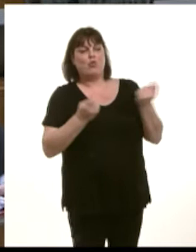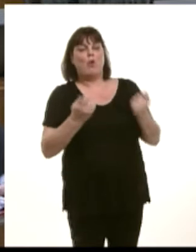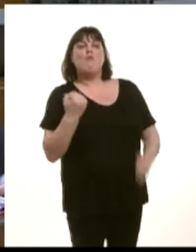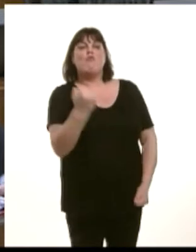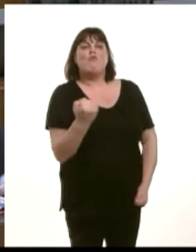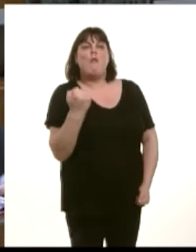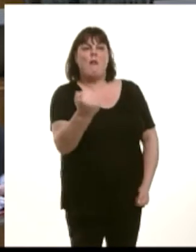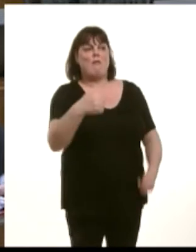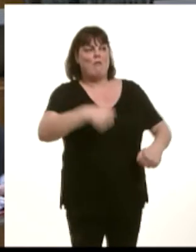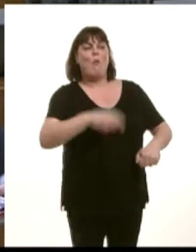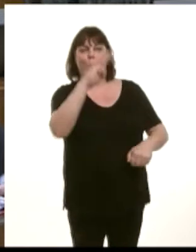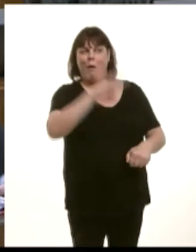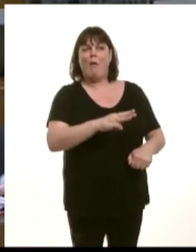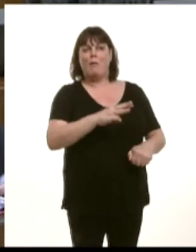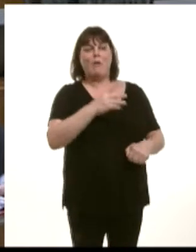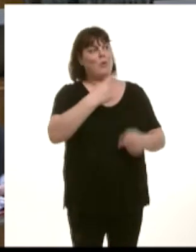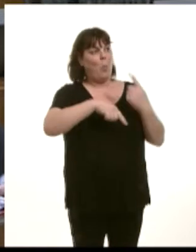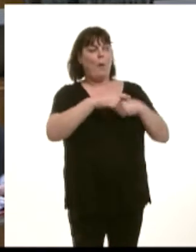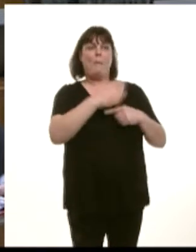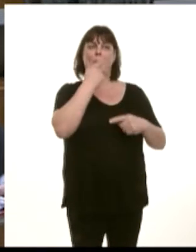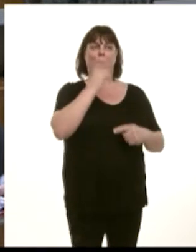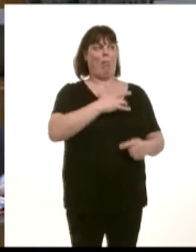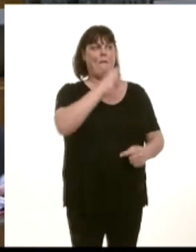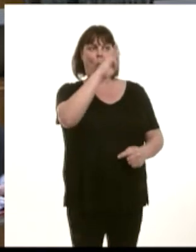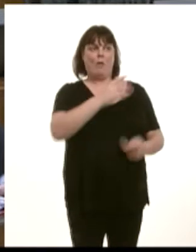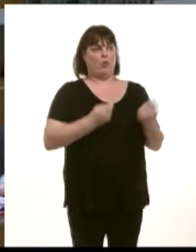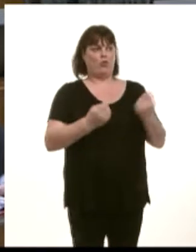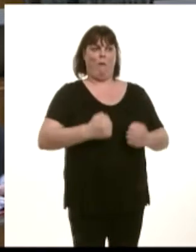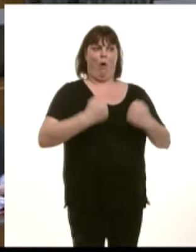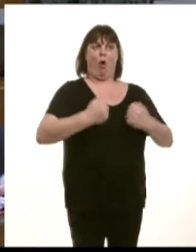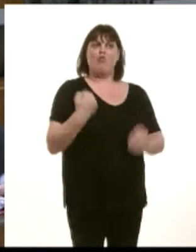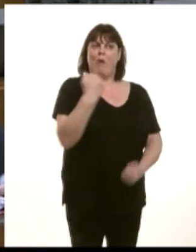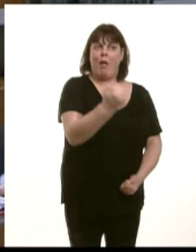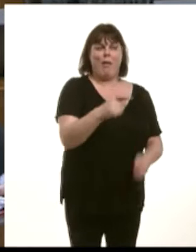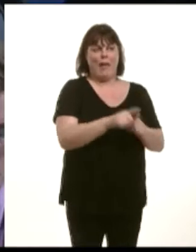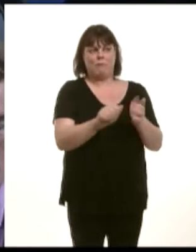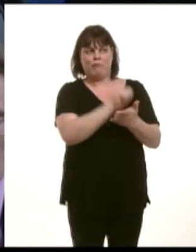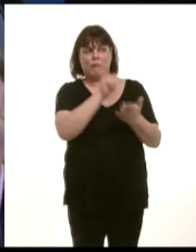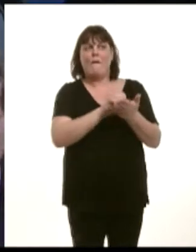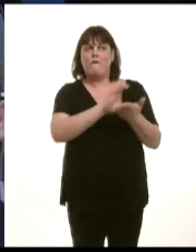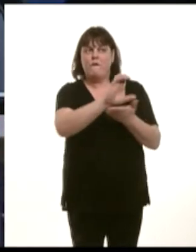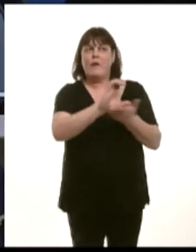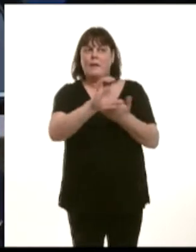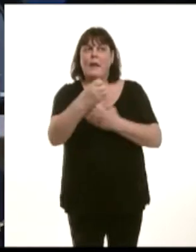Wales that is within the control of the people of Wales and, of course, is properly financed to provide the service people would expect.